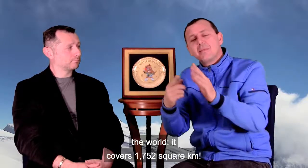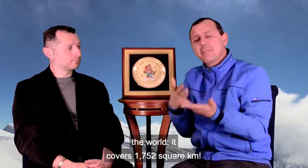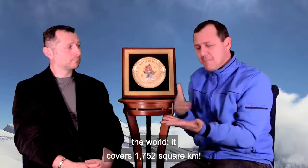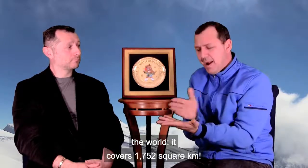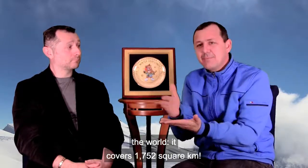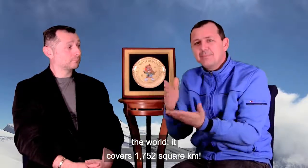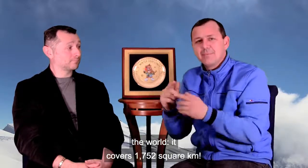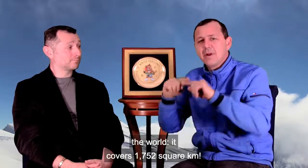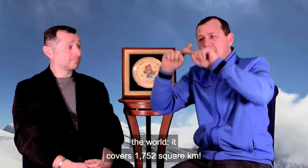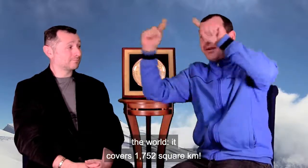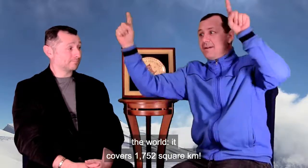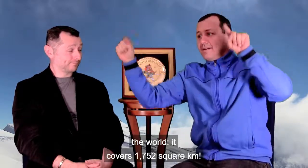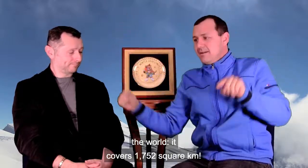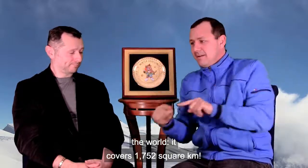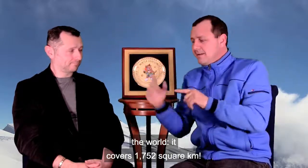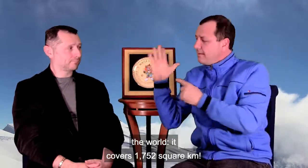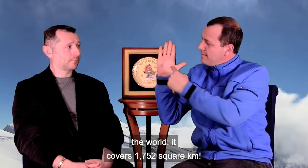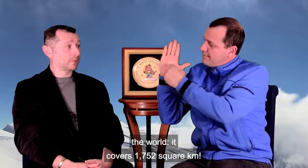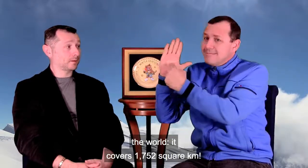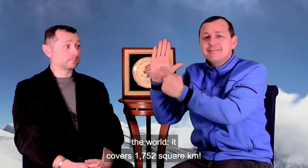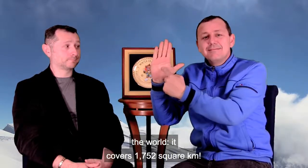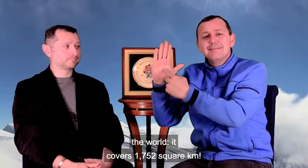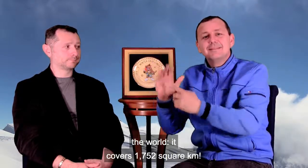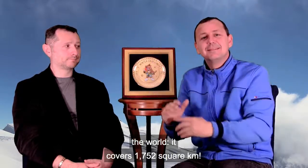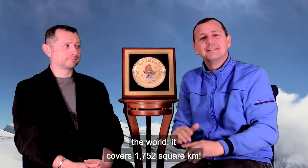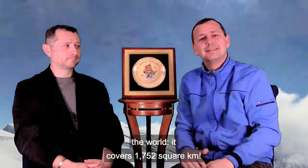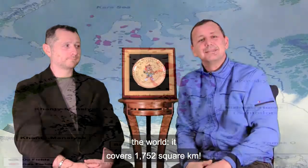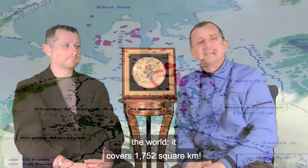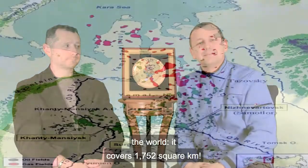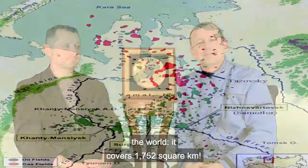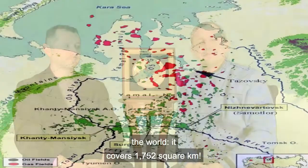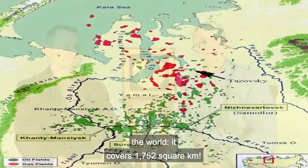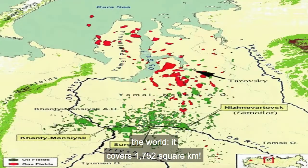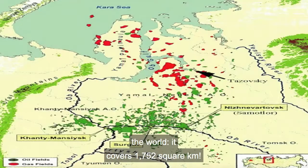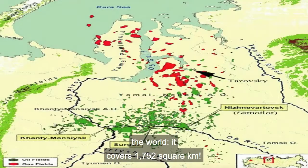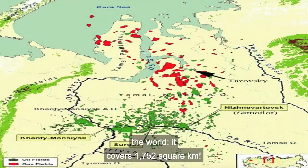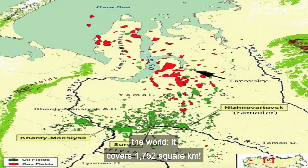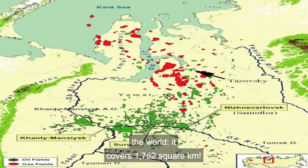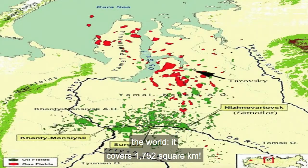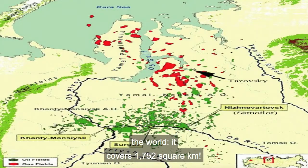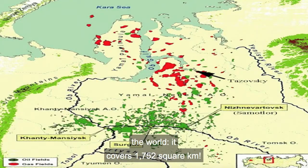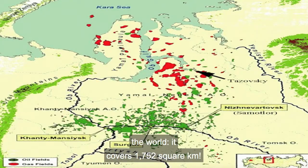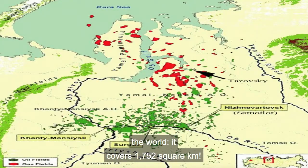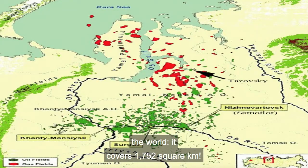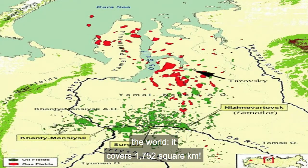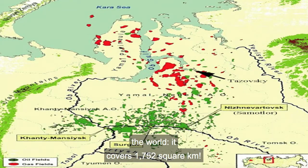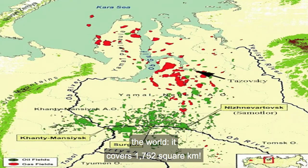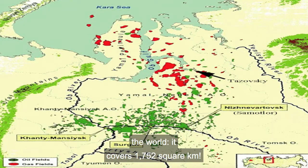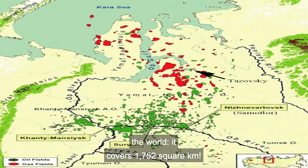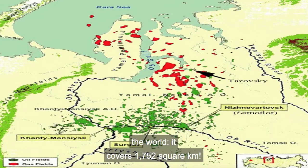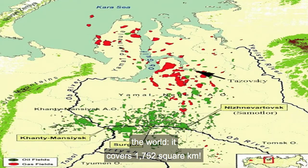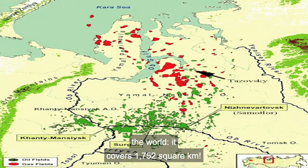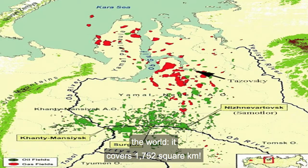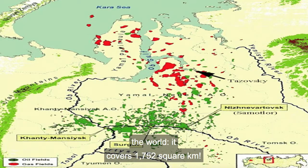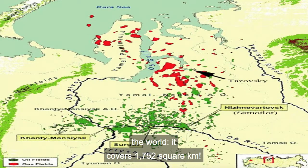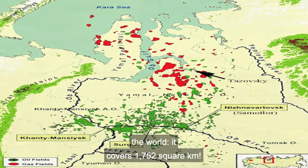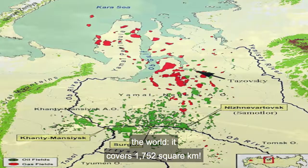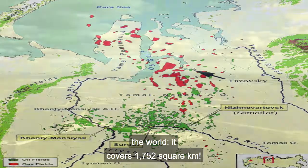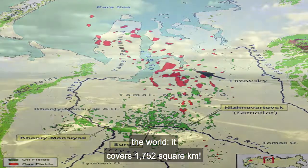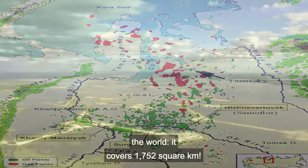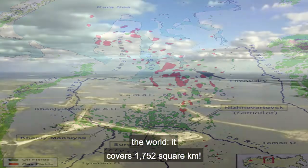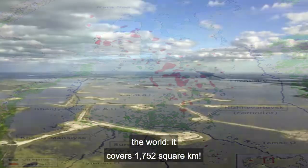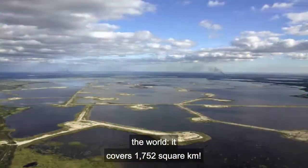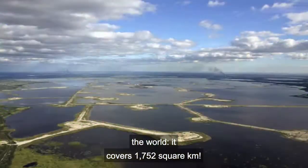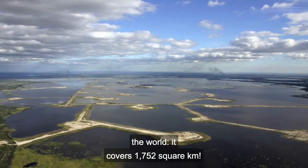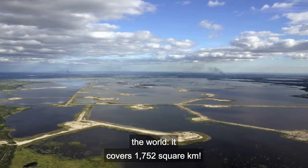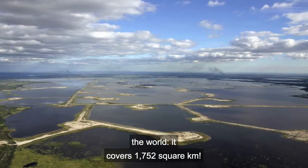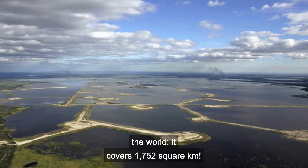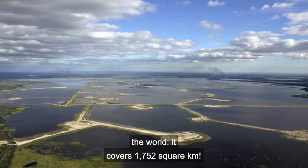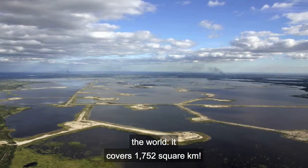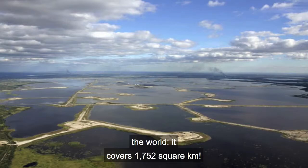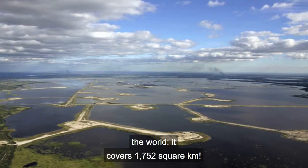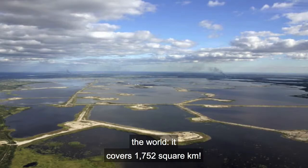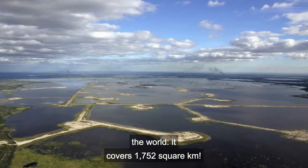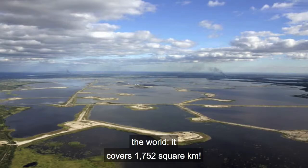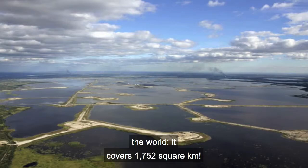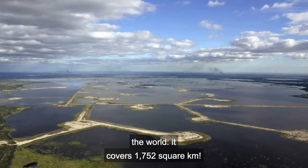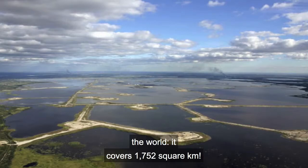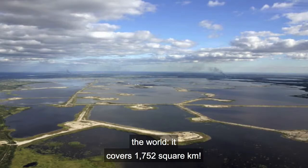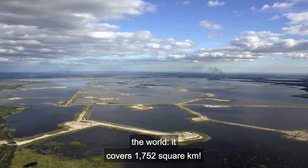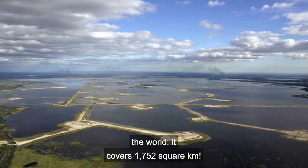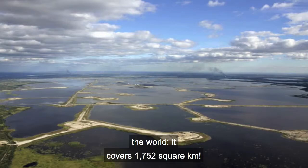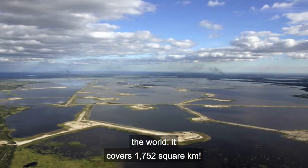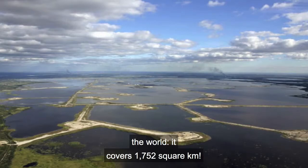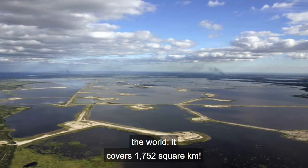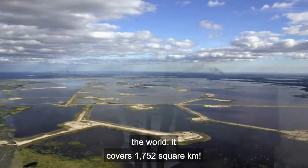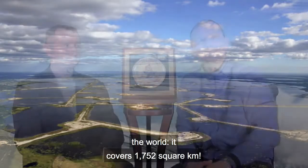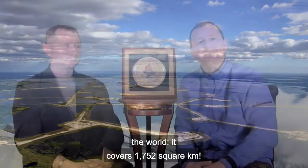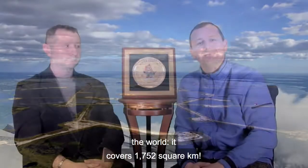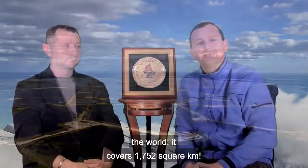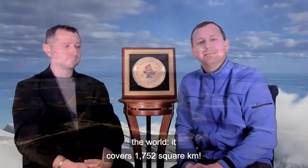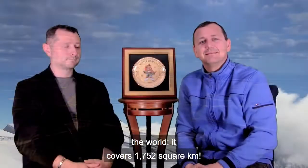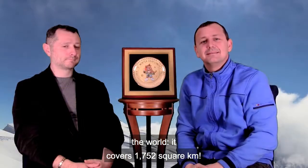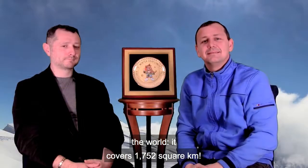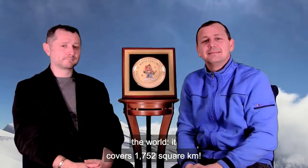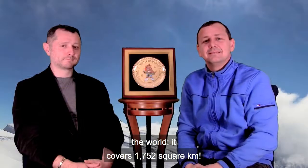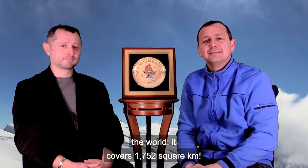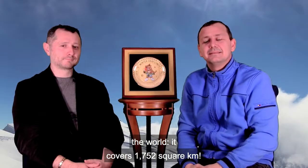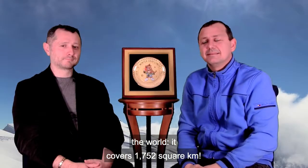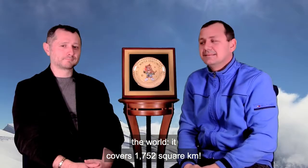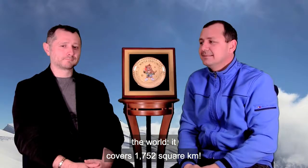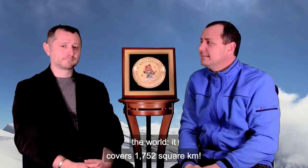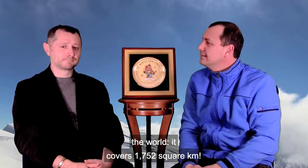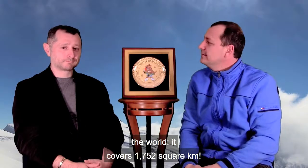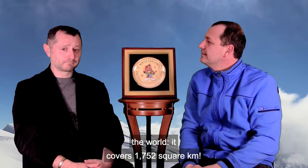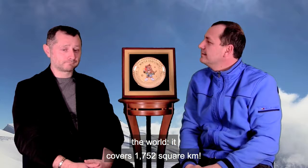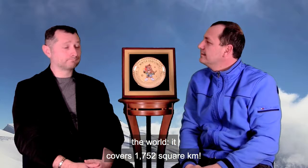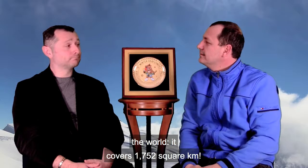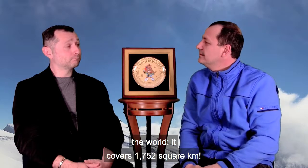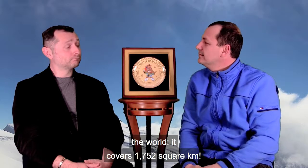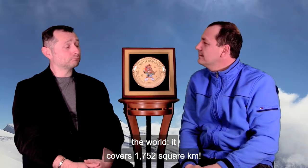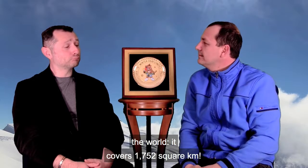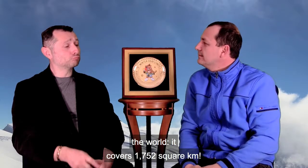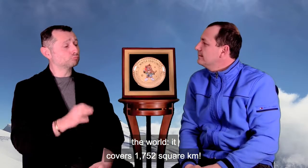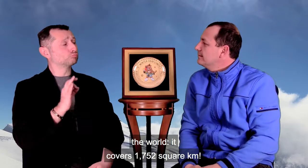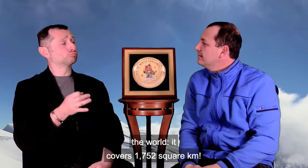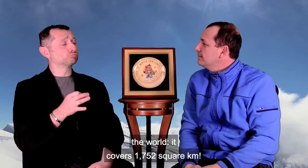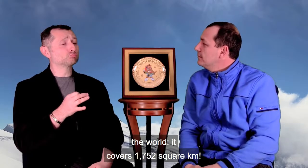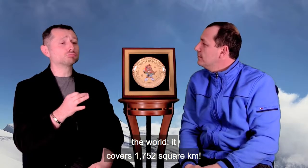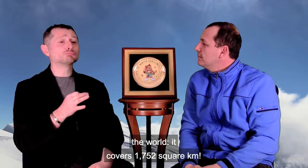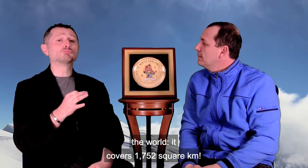the world: it covers 1,752 square km!